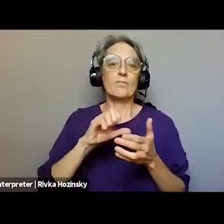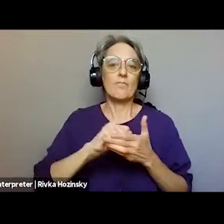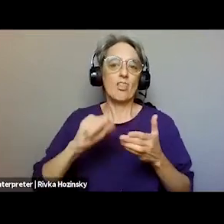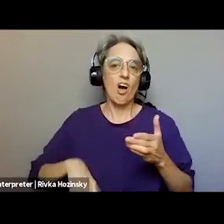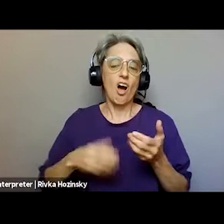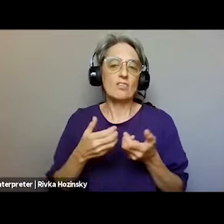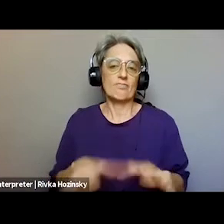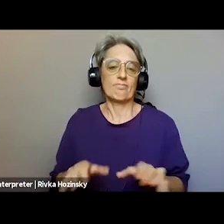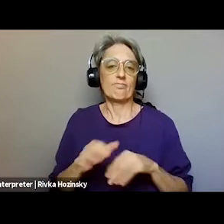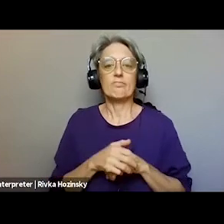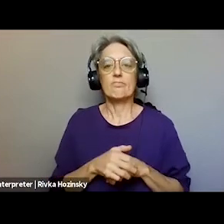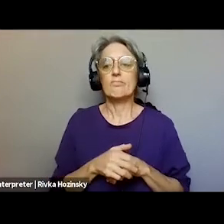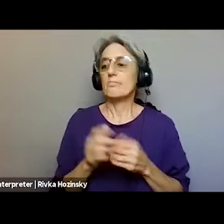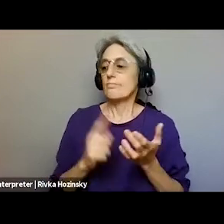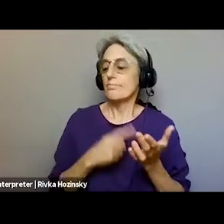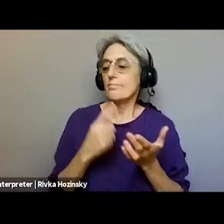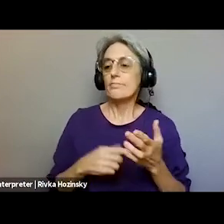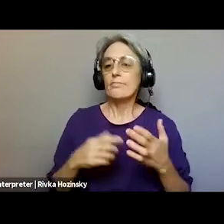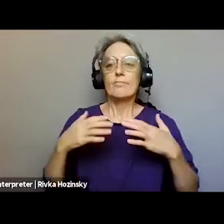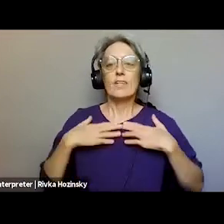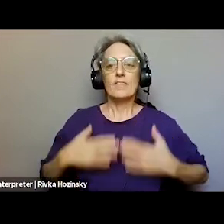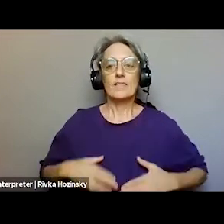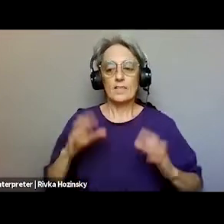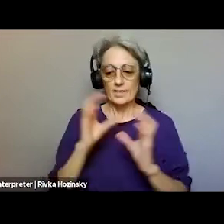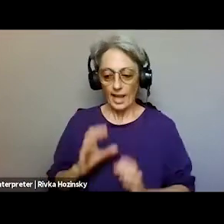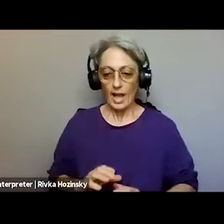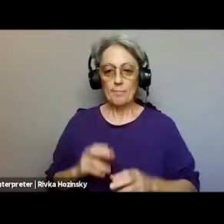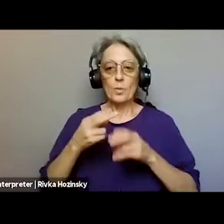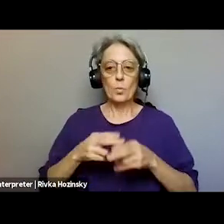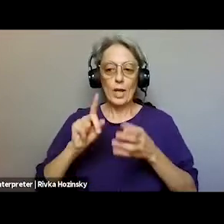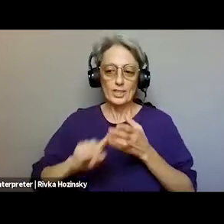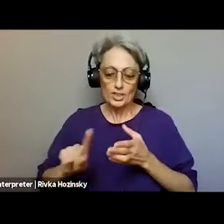weight checks and what's really crucial is they offer opportunity for moms to discuss